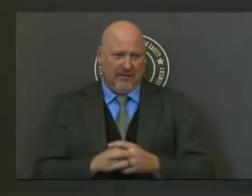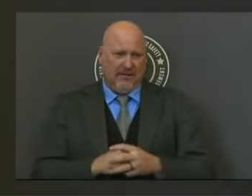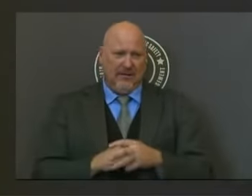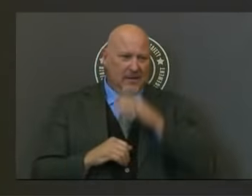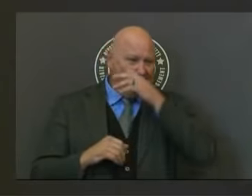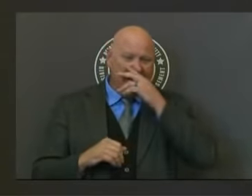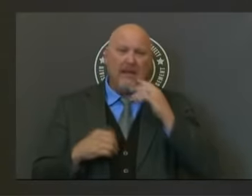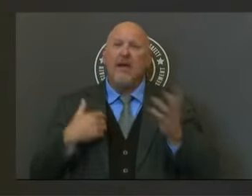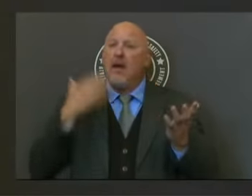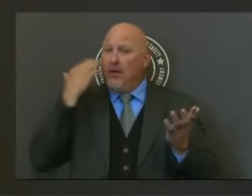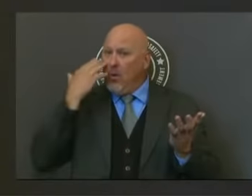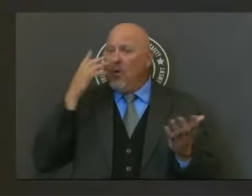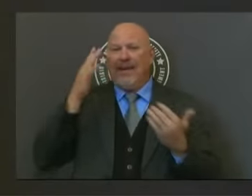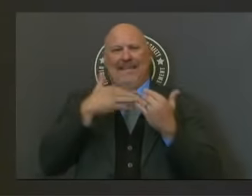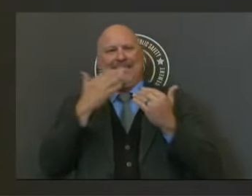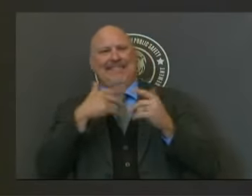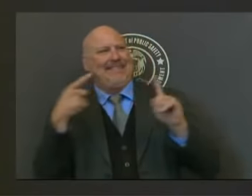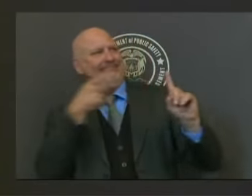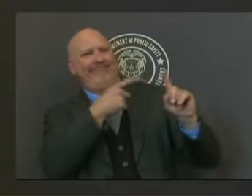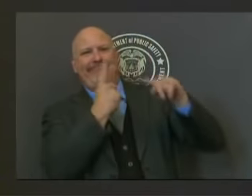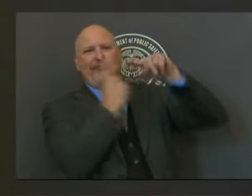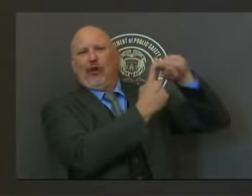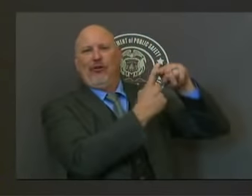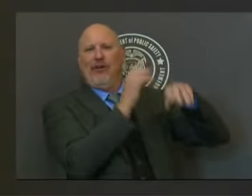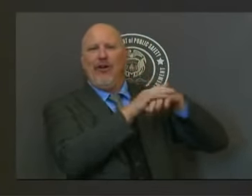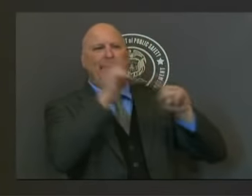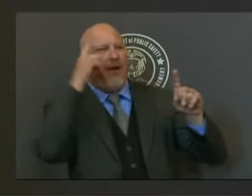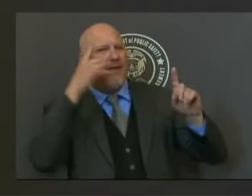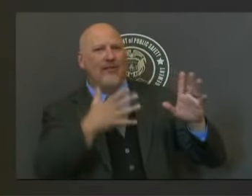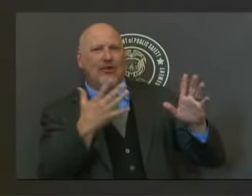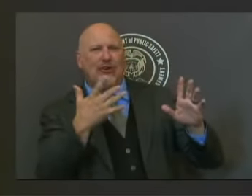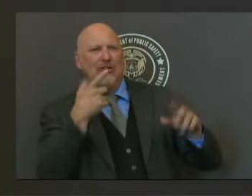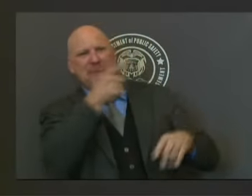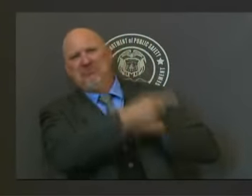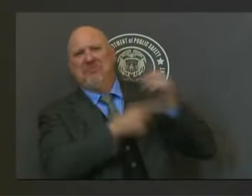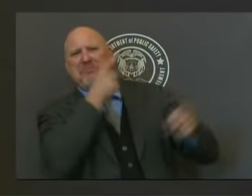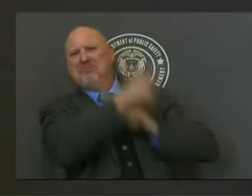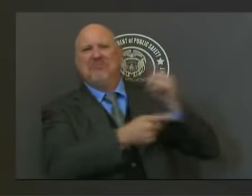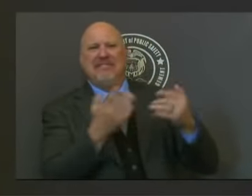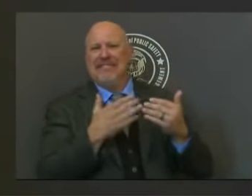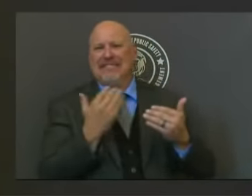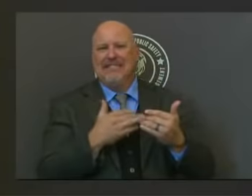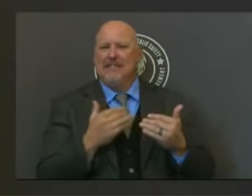he's filled within integrity and